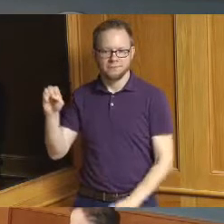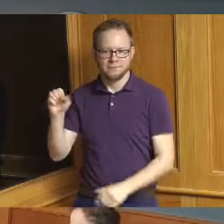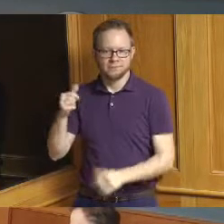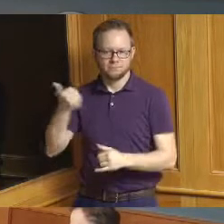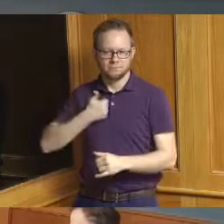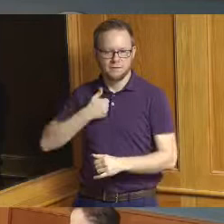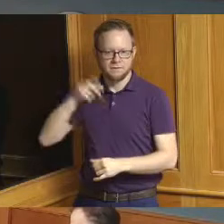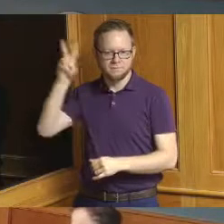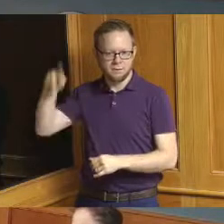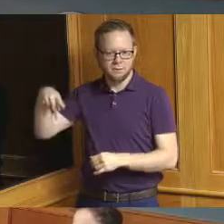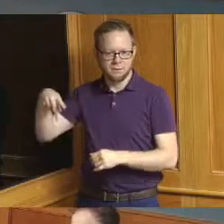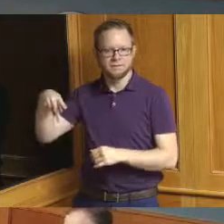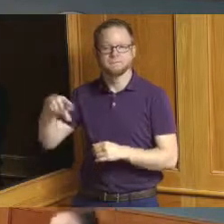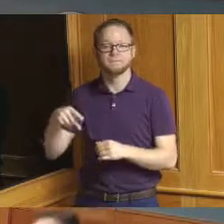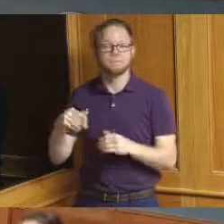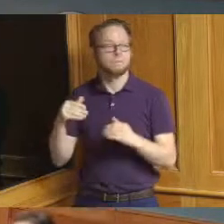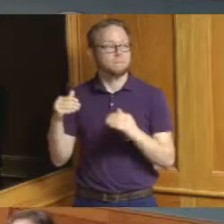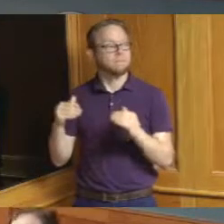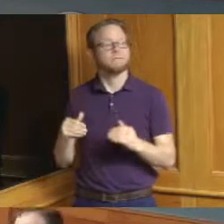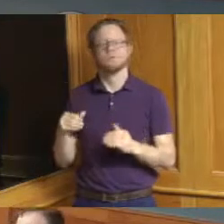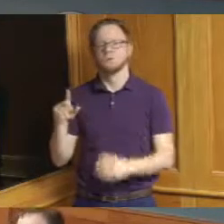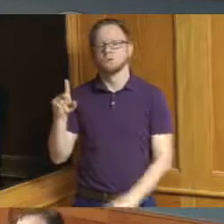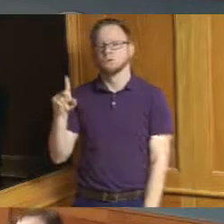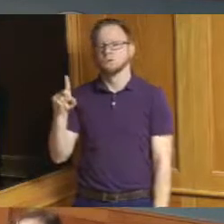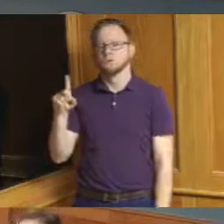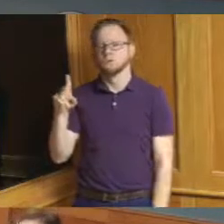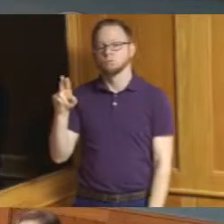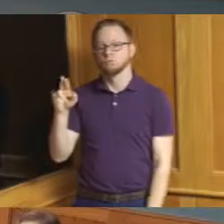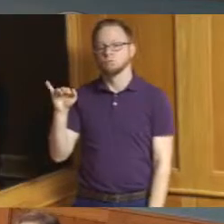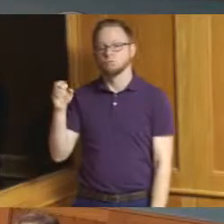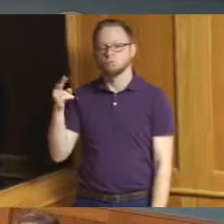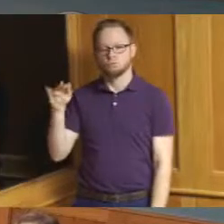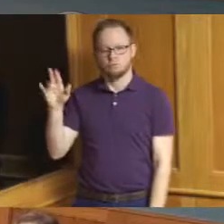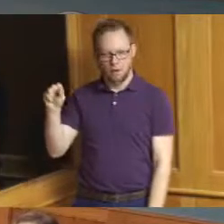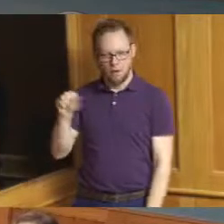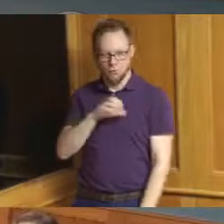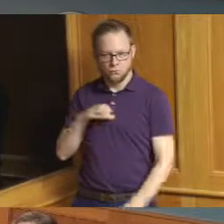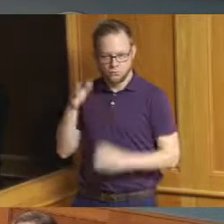Board good afternoon I'm County Commissioner Denise Driehaus Jeff Aluotto County Administrator